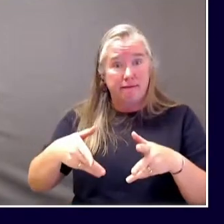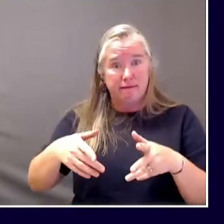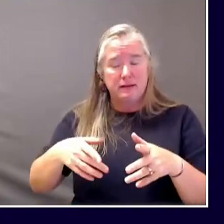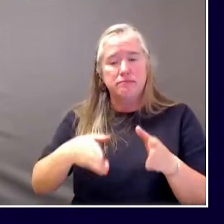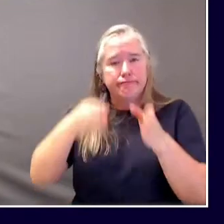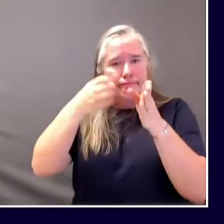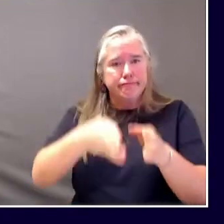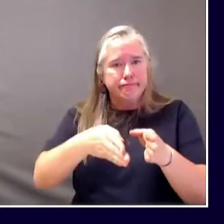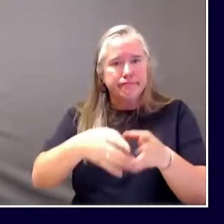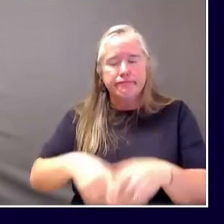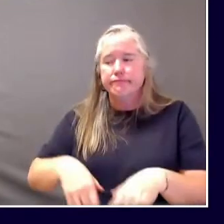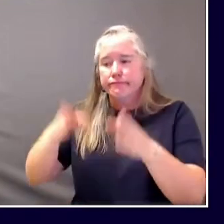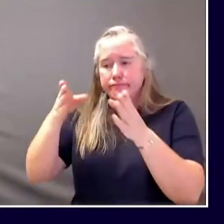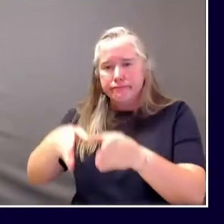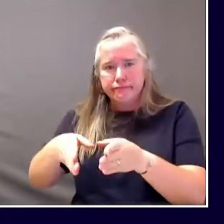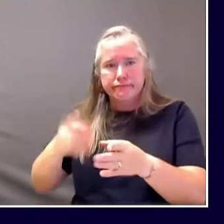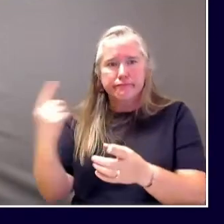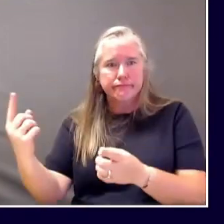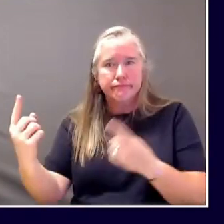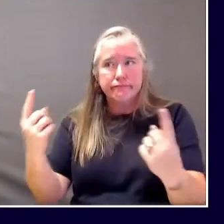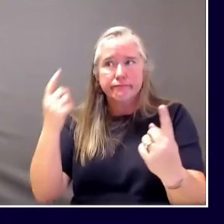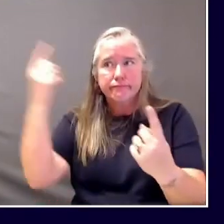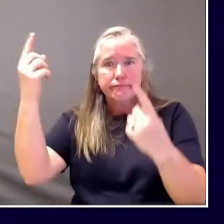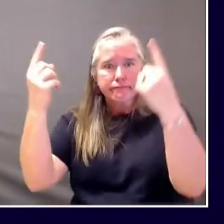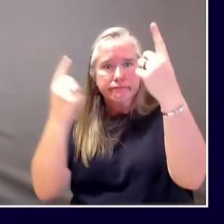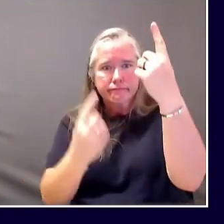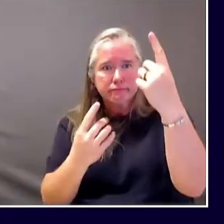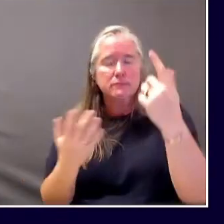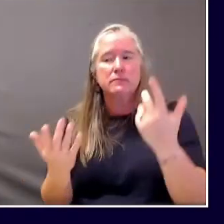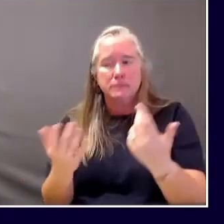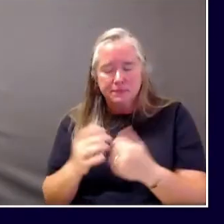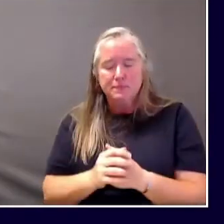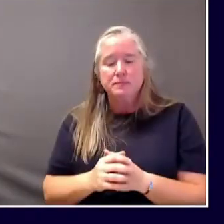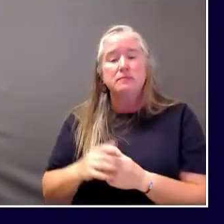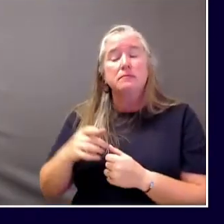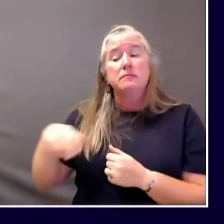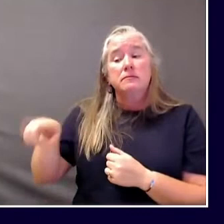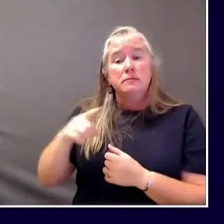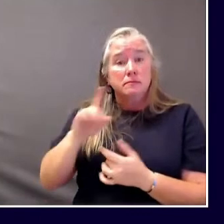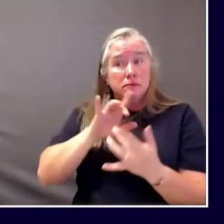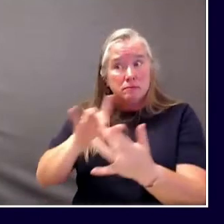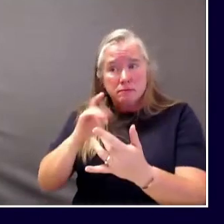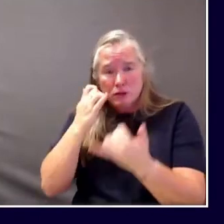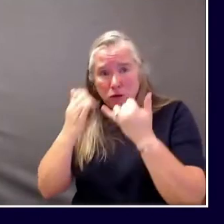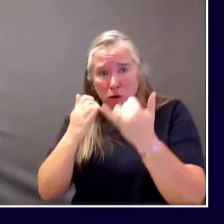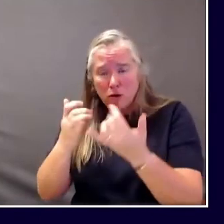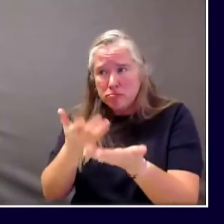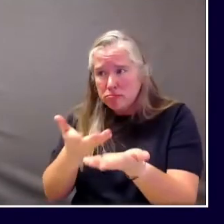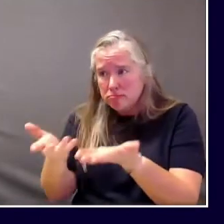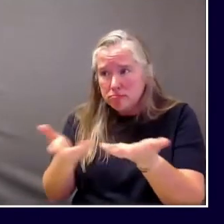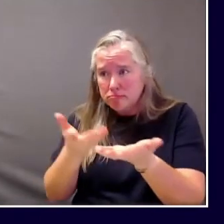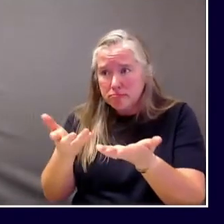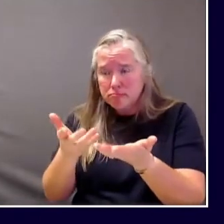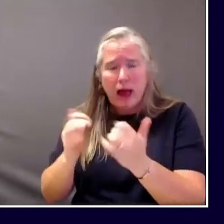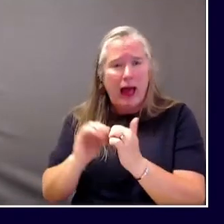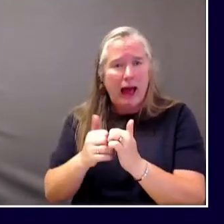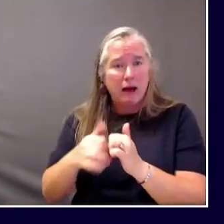cases the two things that case reporter case investigators have